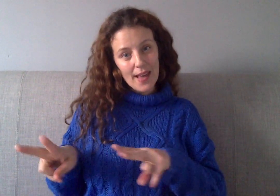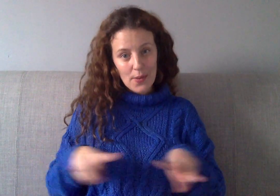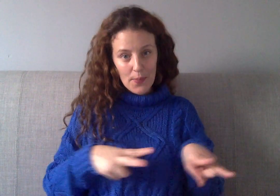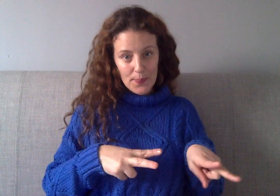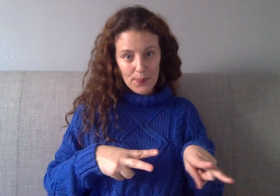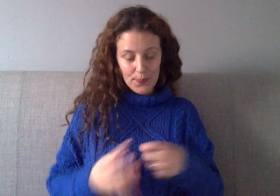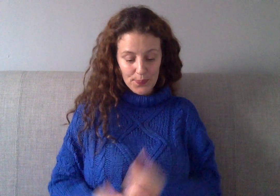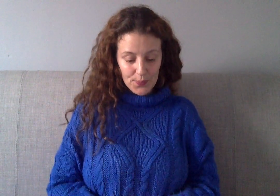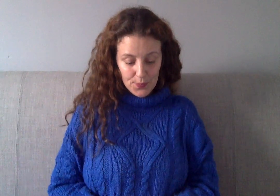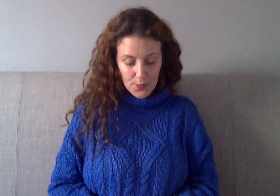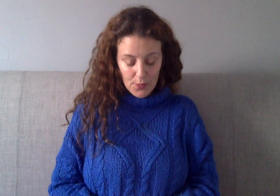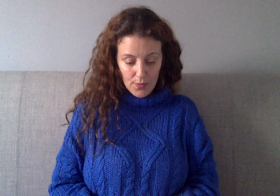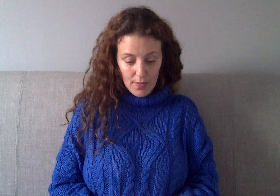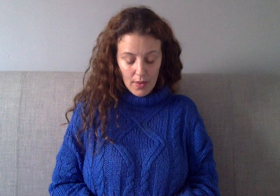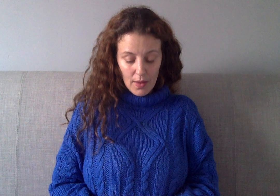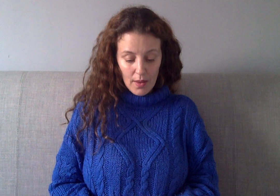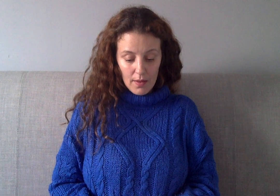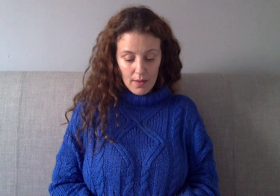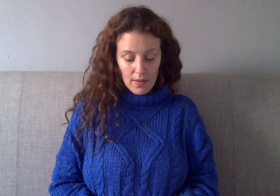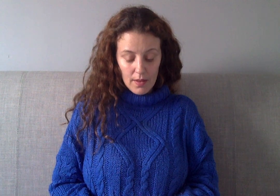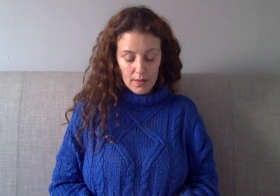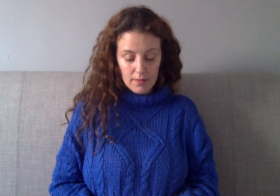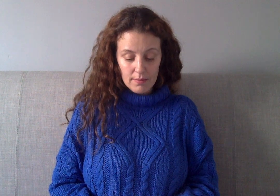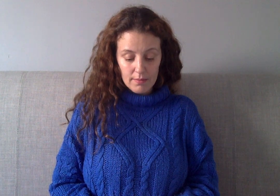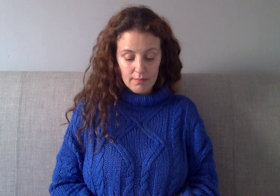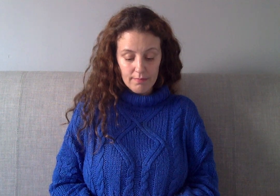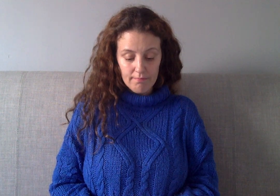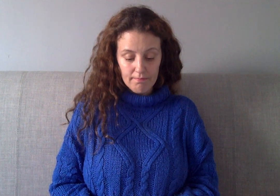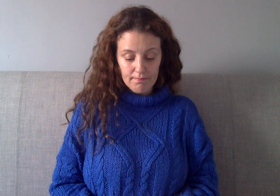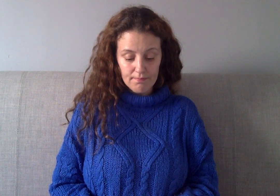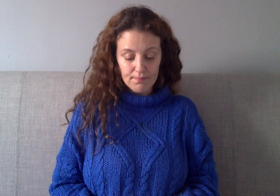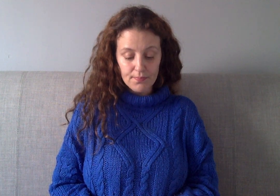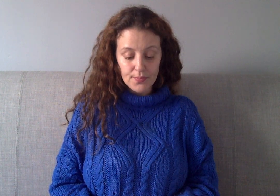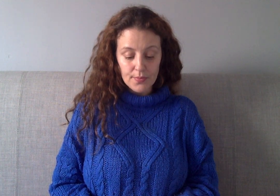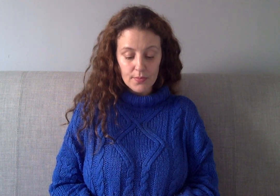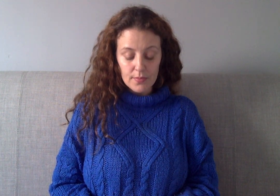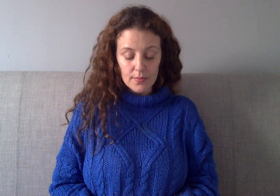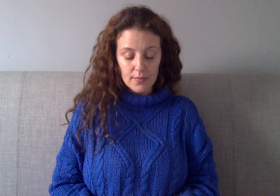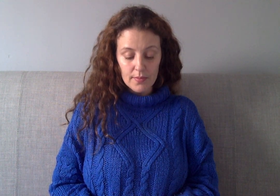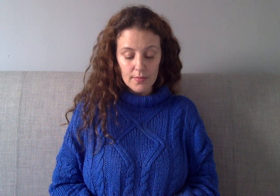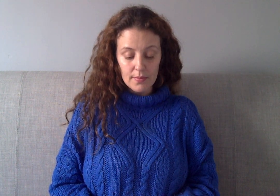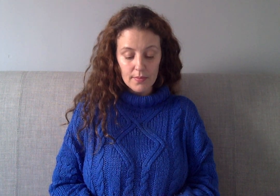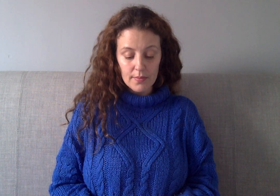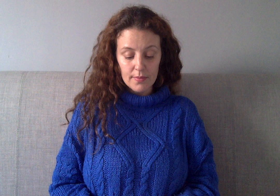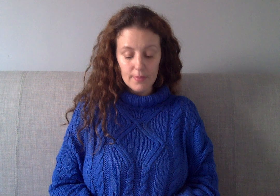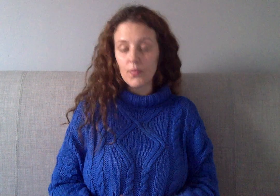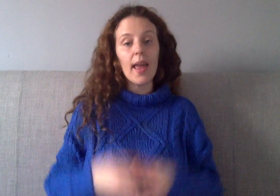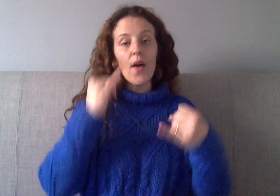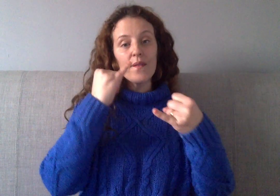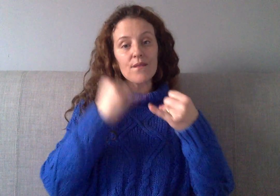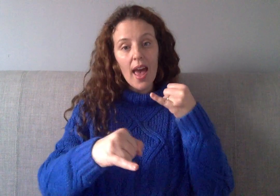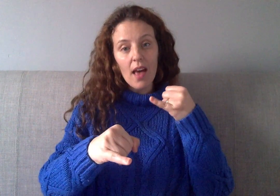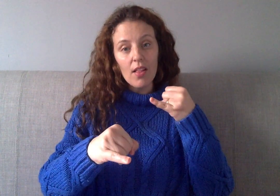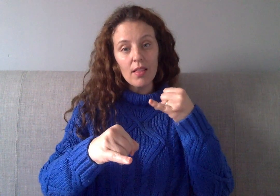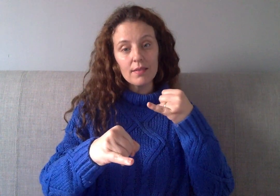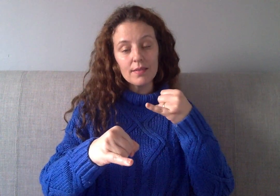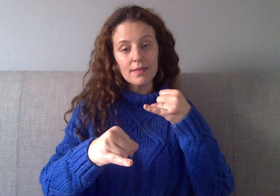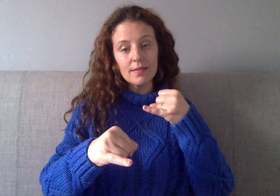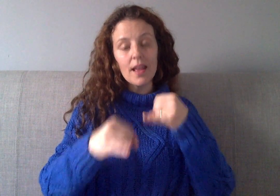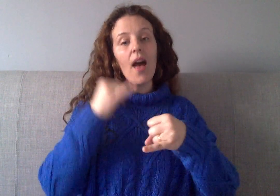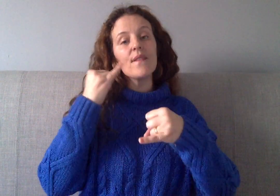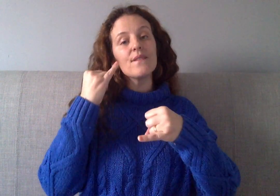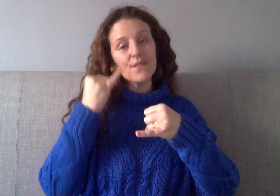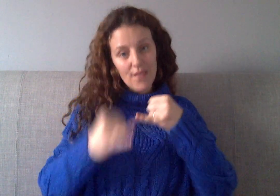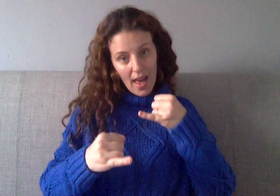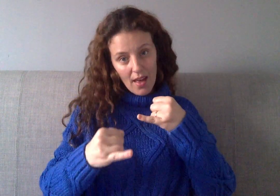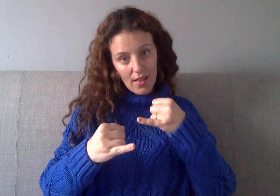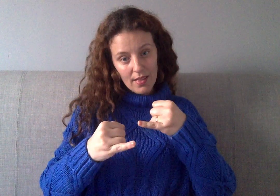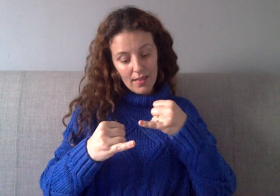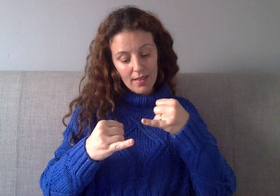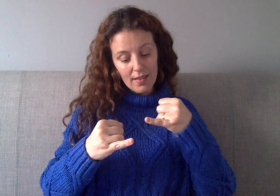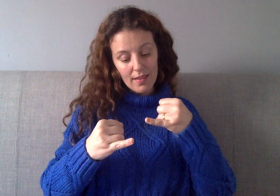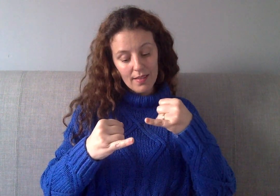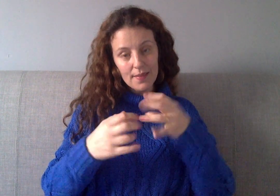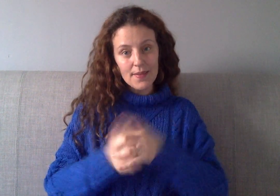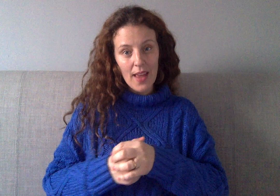FAIL